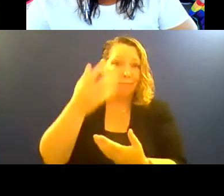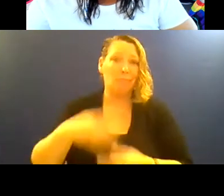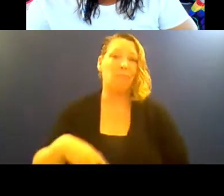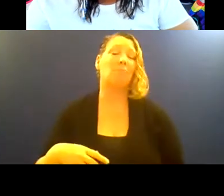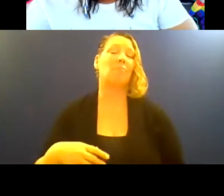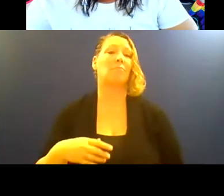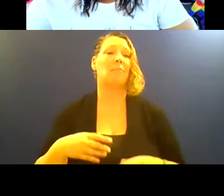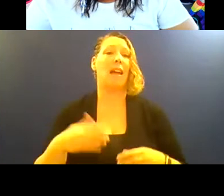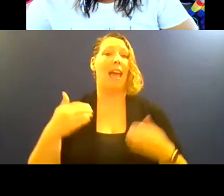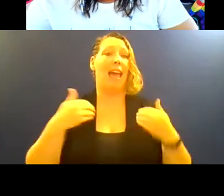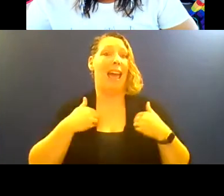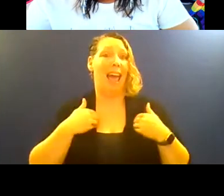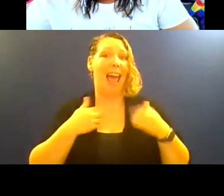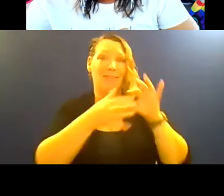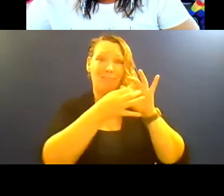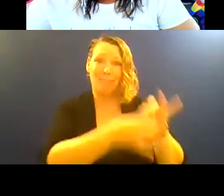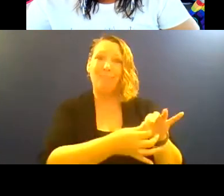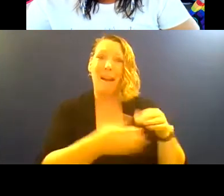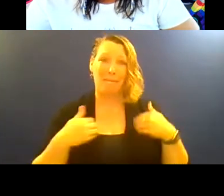It has an orientation.